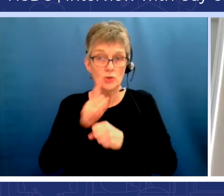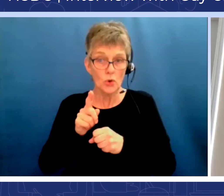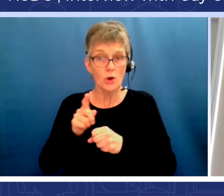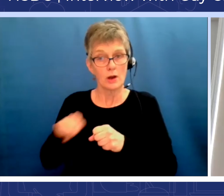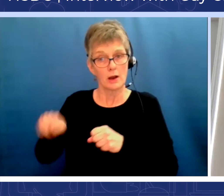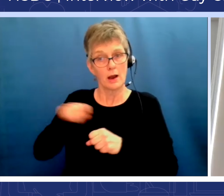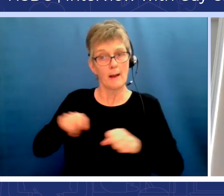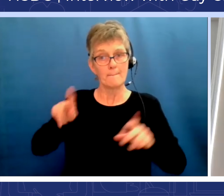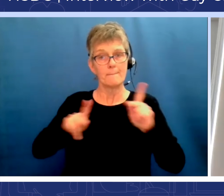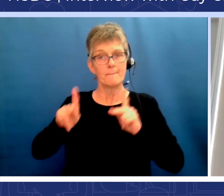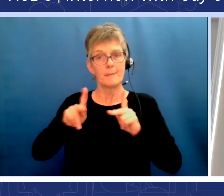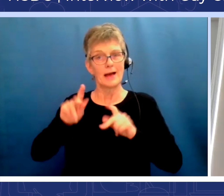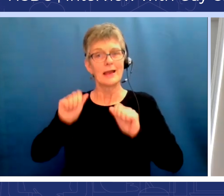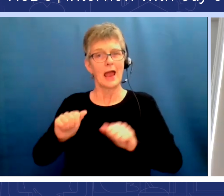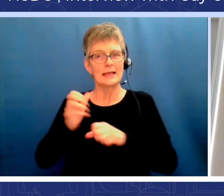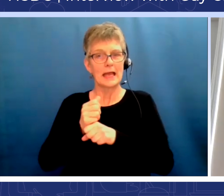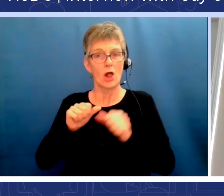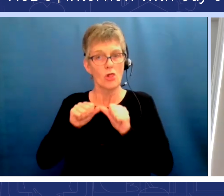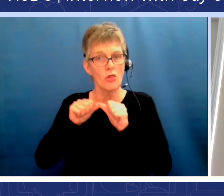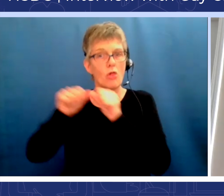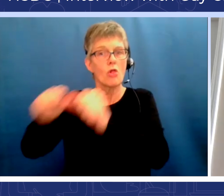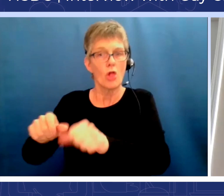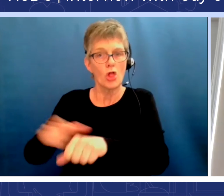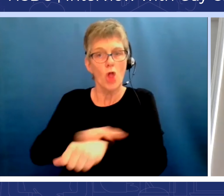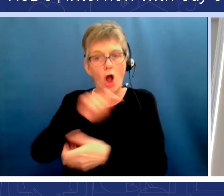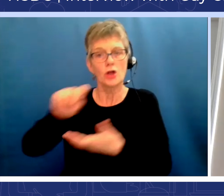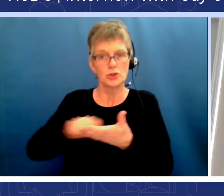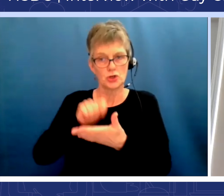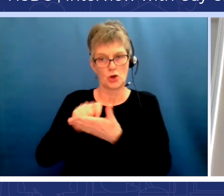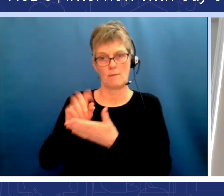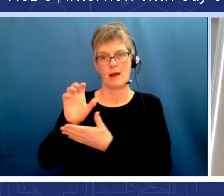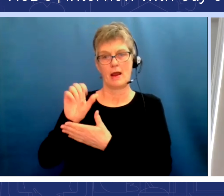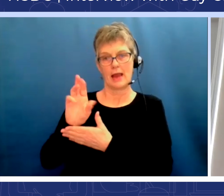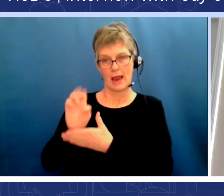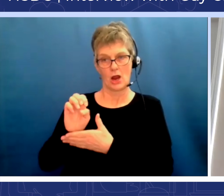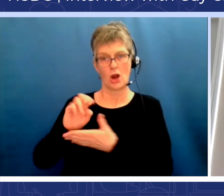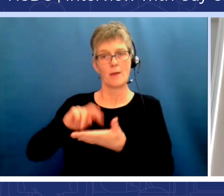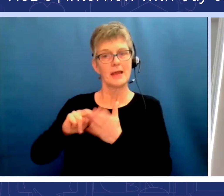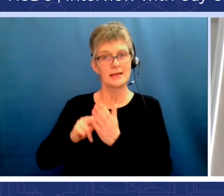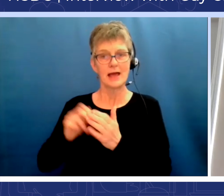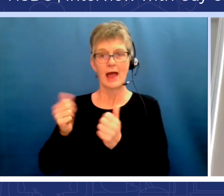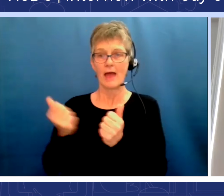they can get all aspects of their well-being addressed in one place. So, our PREP program